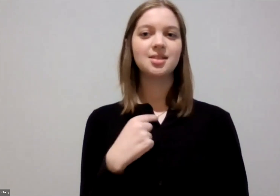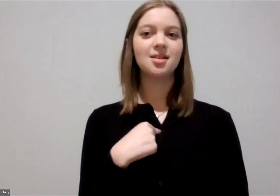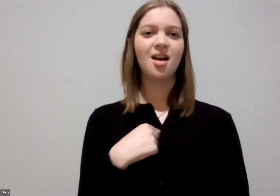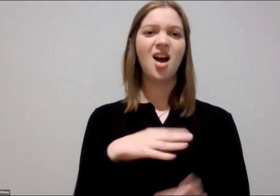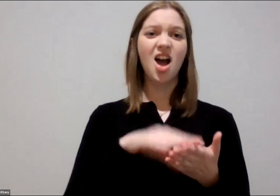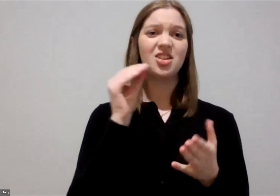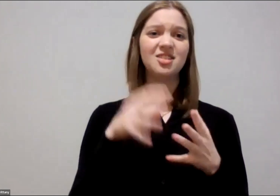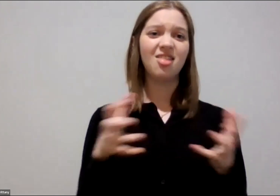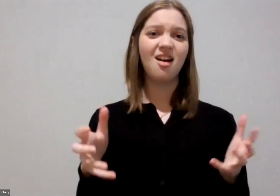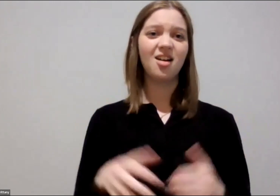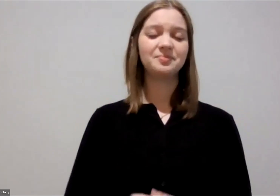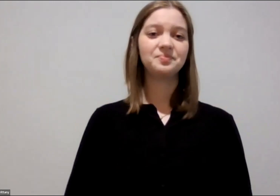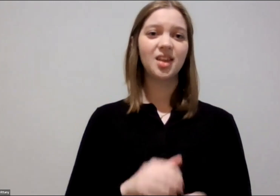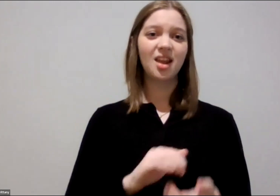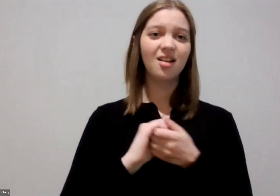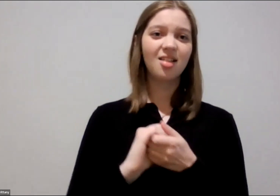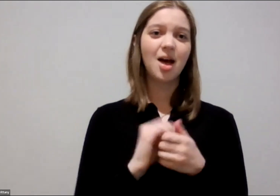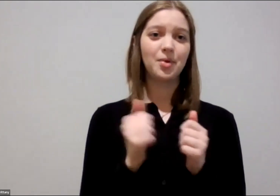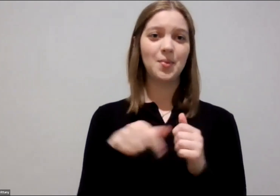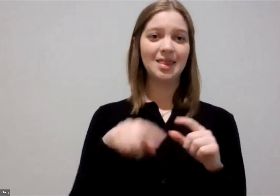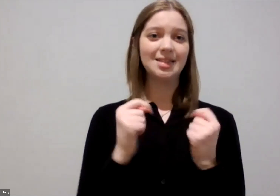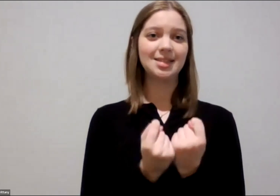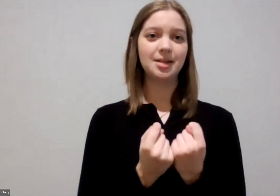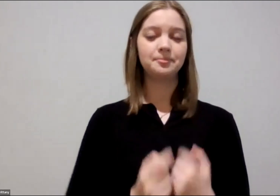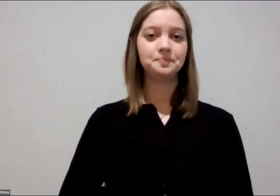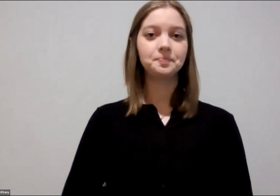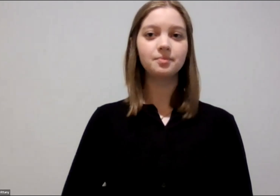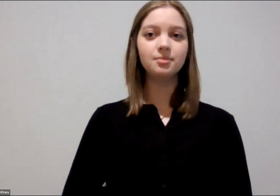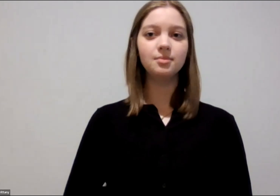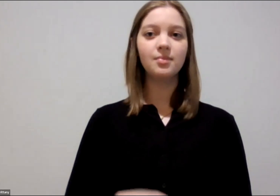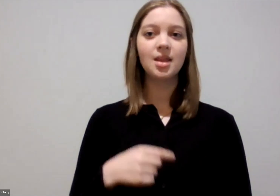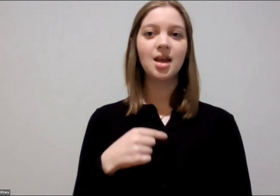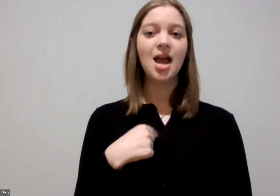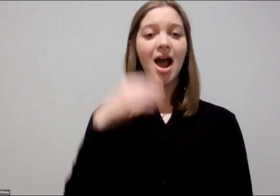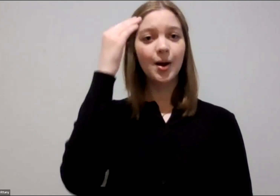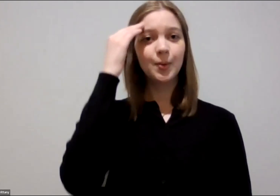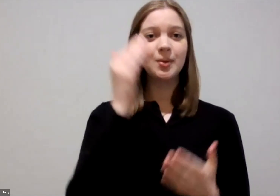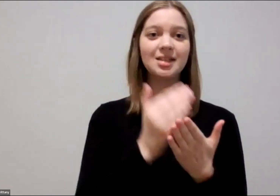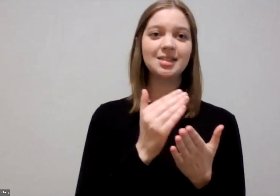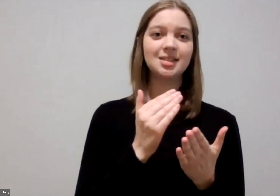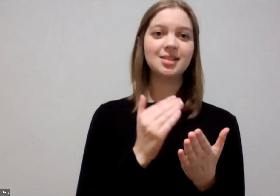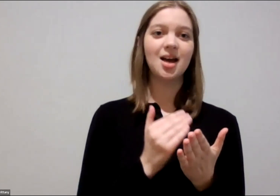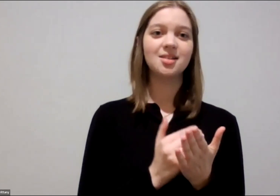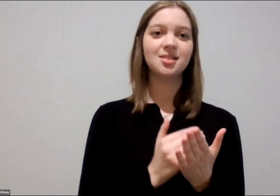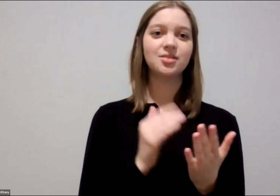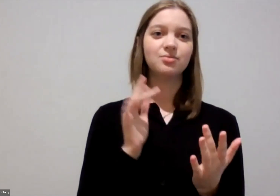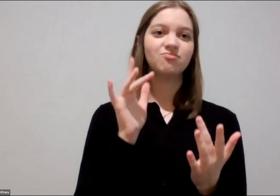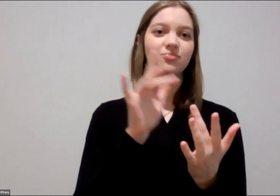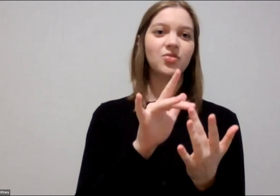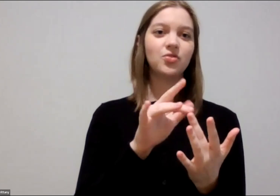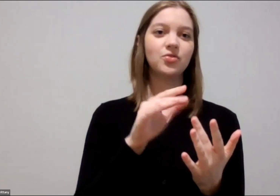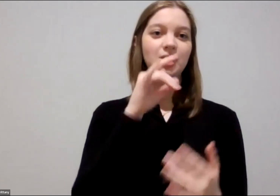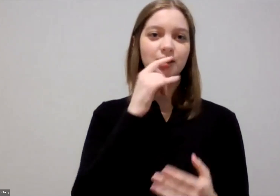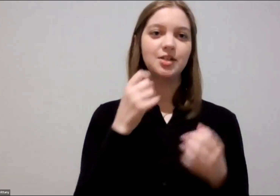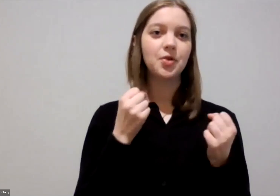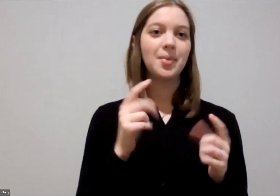And I, you know I learned a lot in collaborating with this team on this but I knew that these lessons would reach kids for so many different reasons.